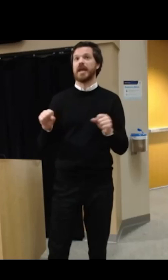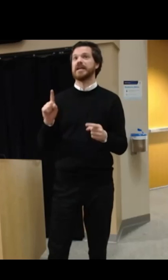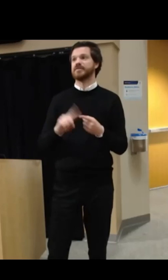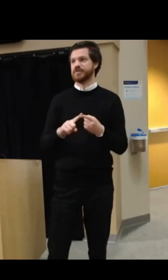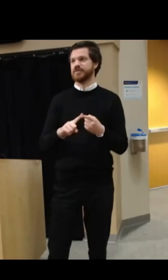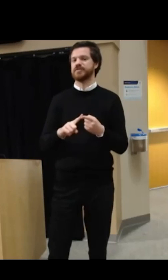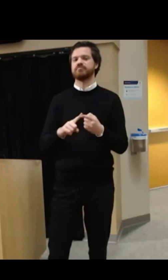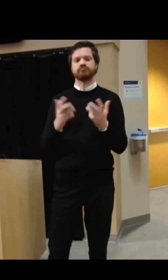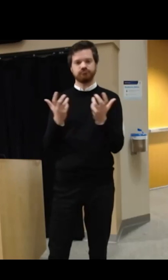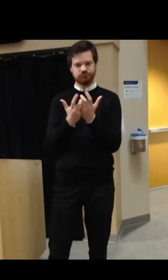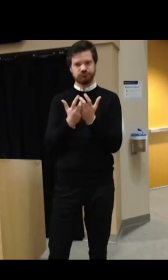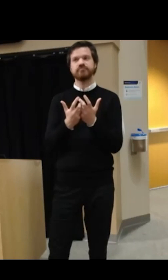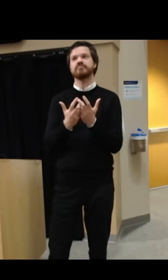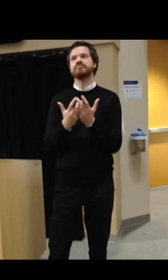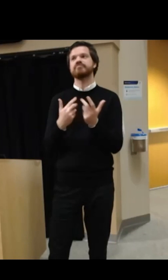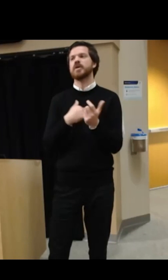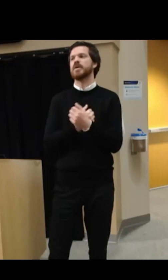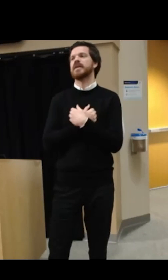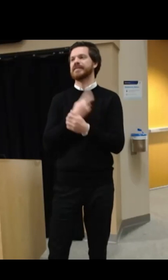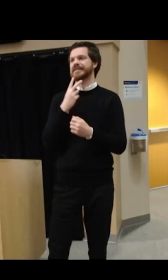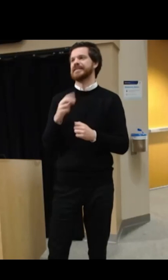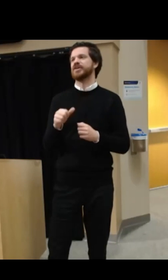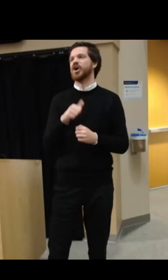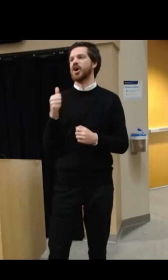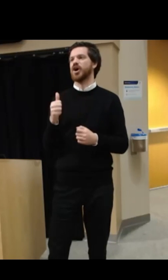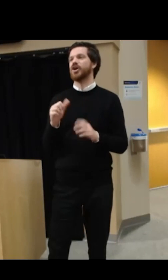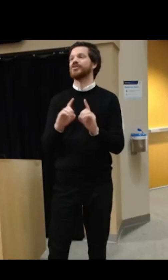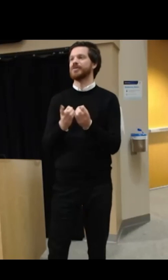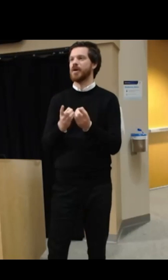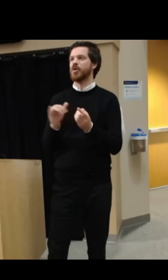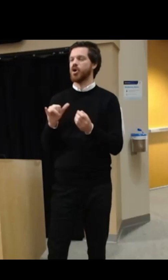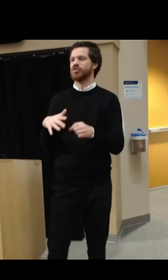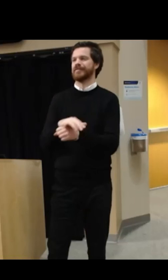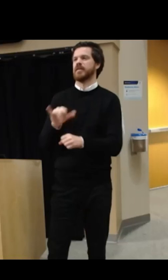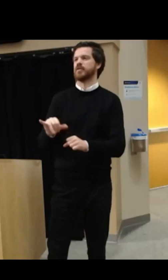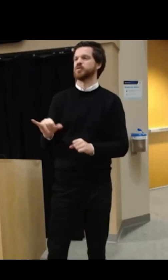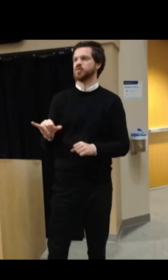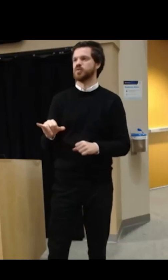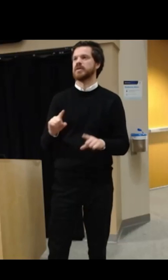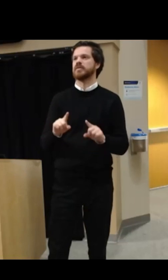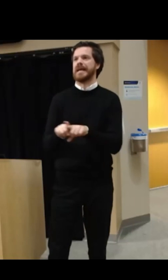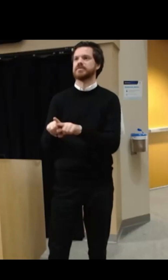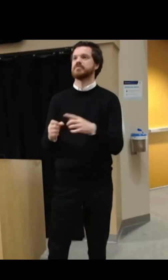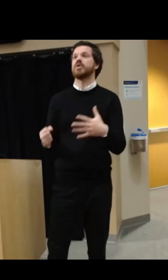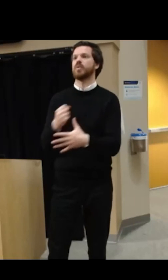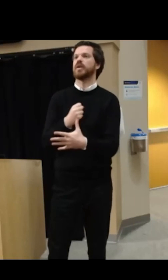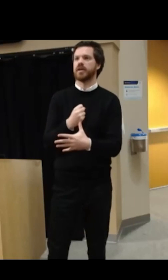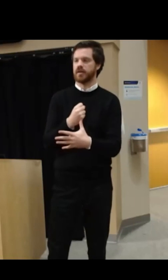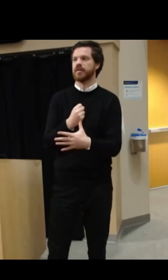fit it in I would love to see other departments fill it in as well as a priority um and as a part